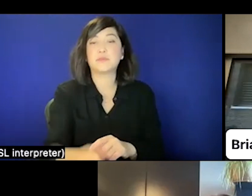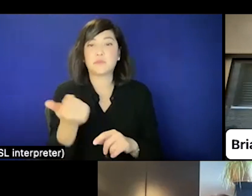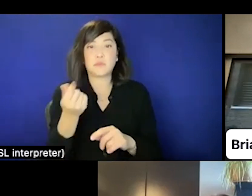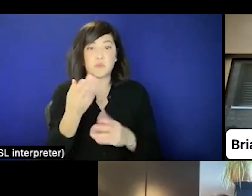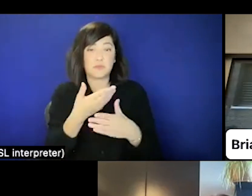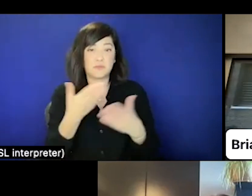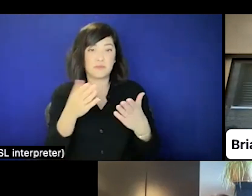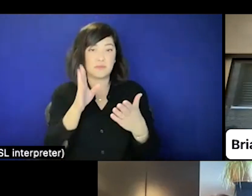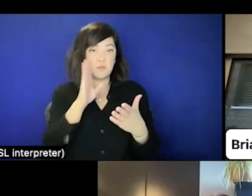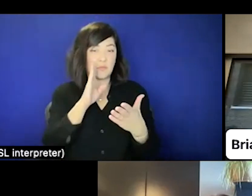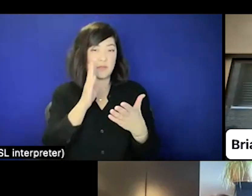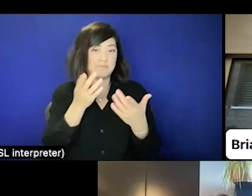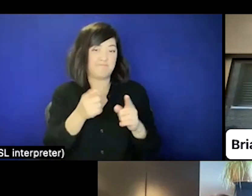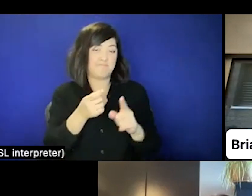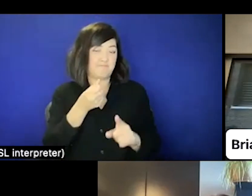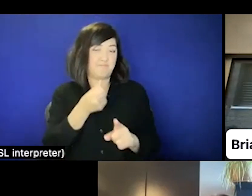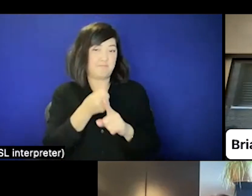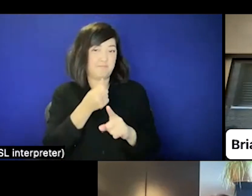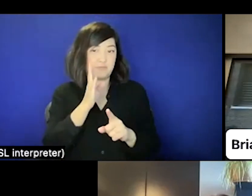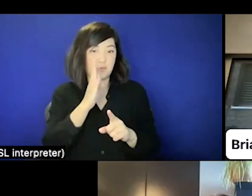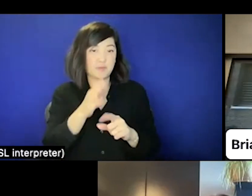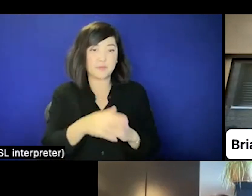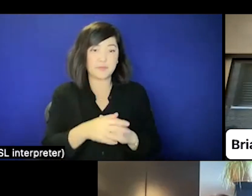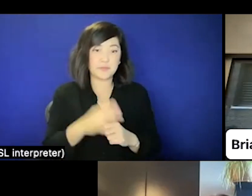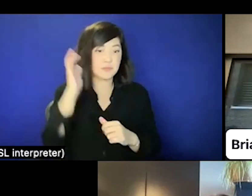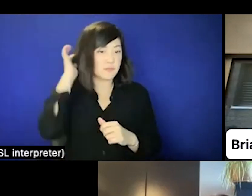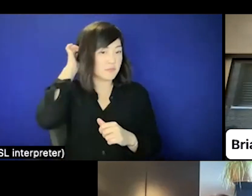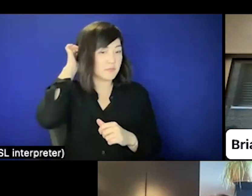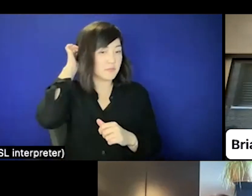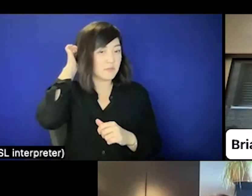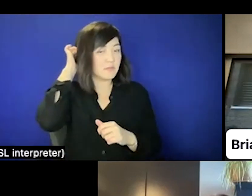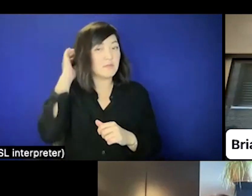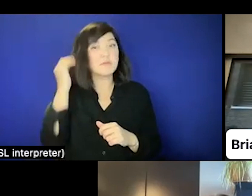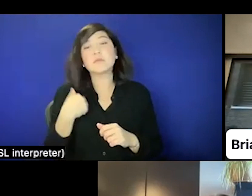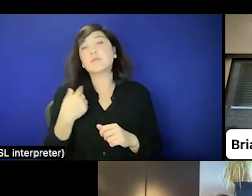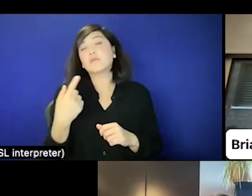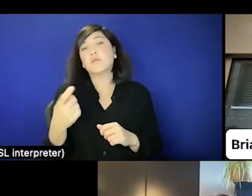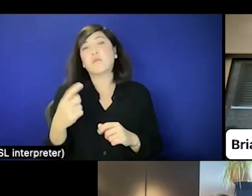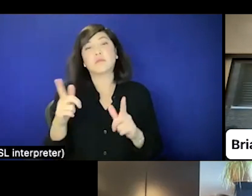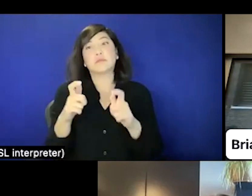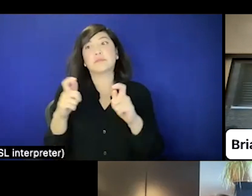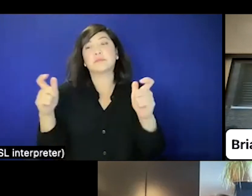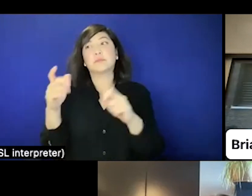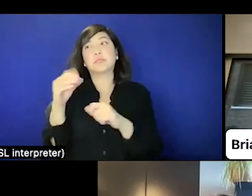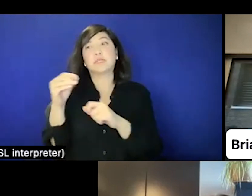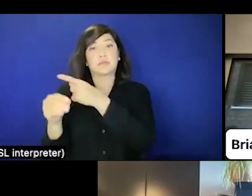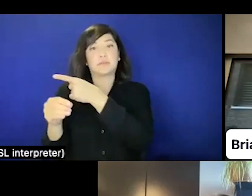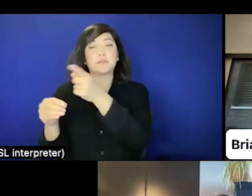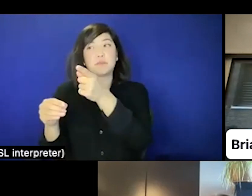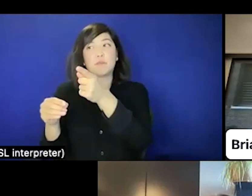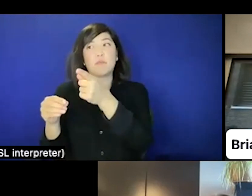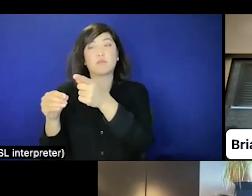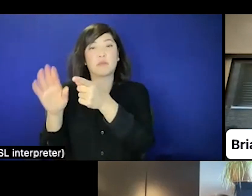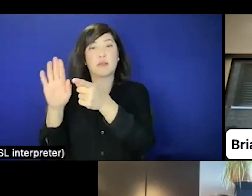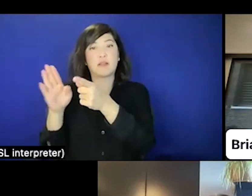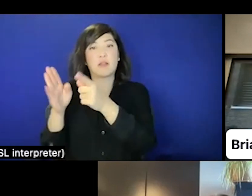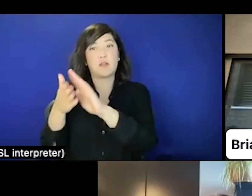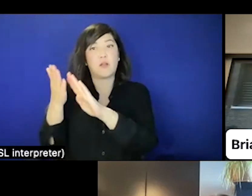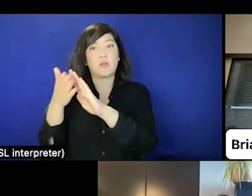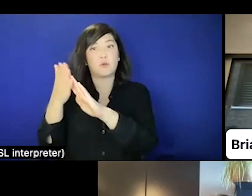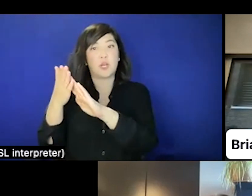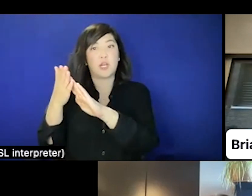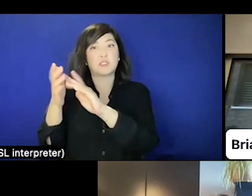is there's a large retailer that has increasing operations in Europe. And I think that they're